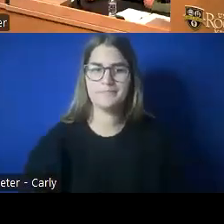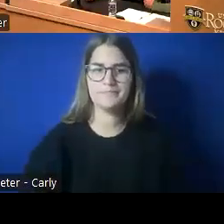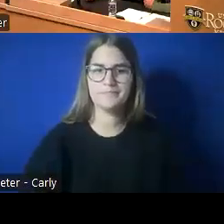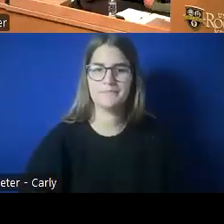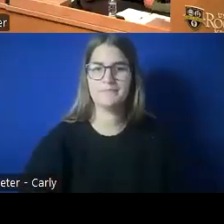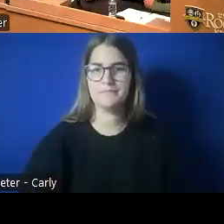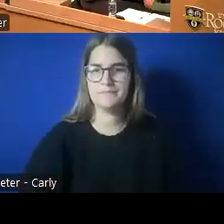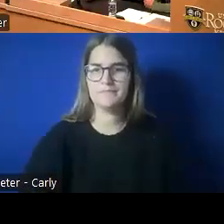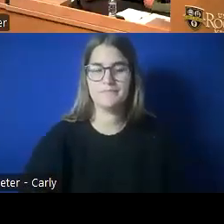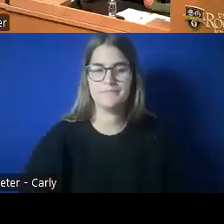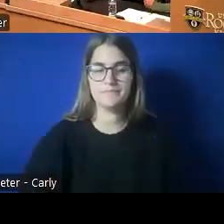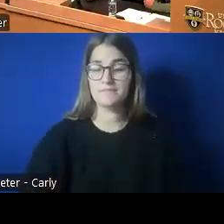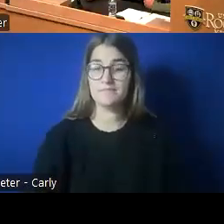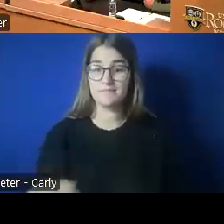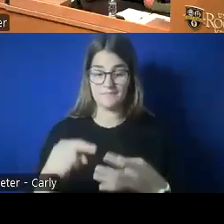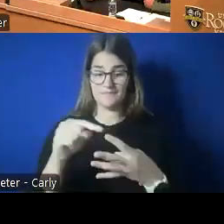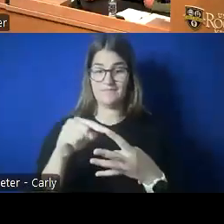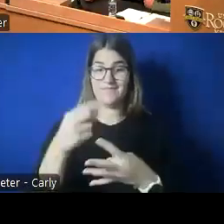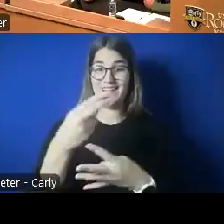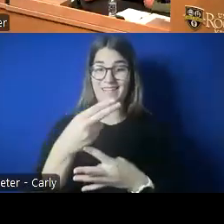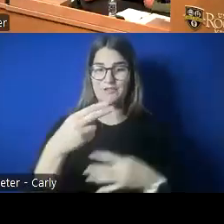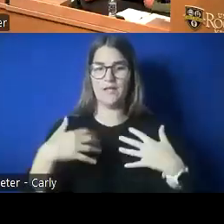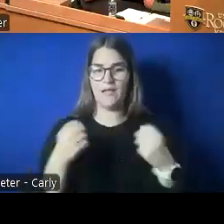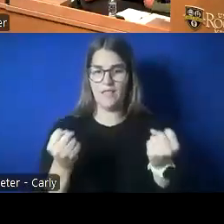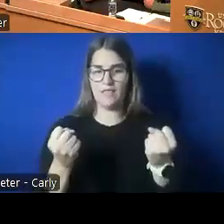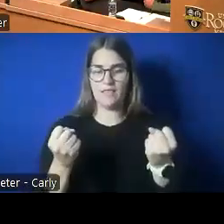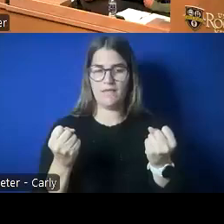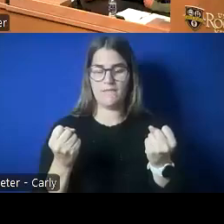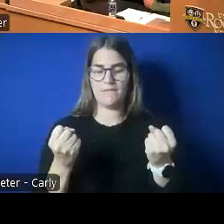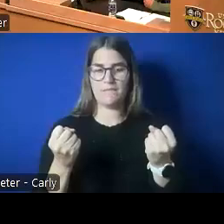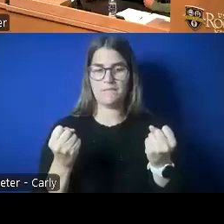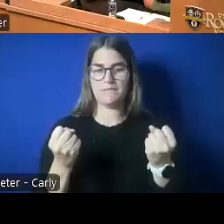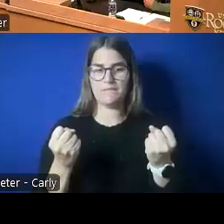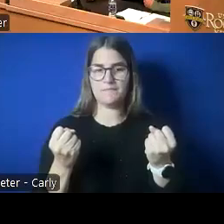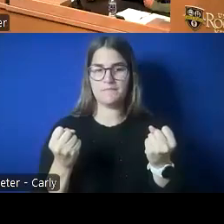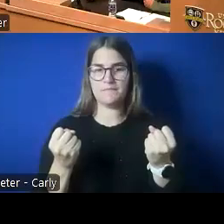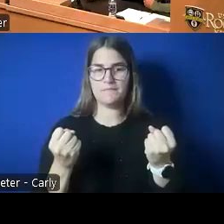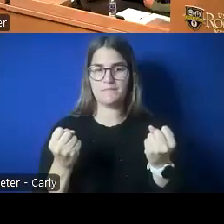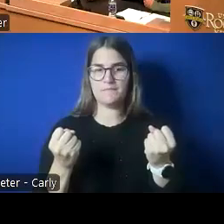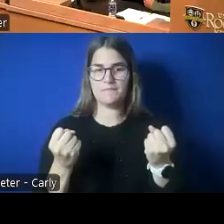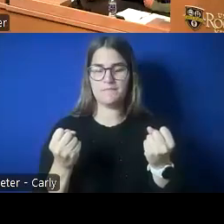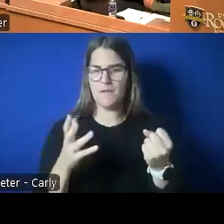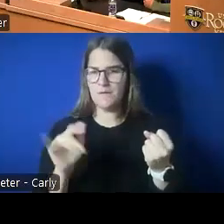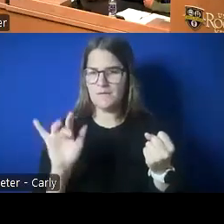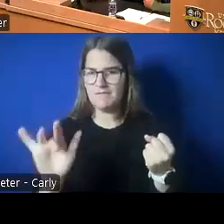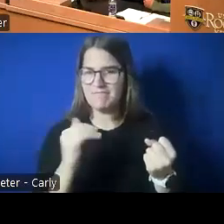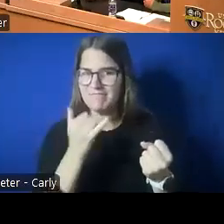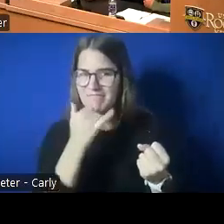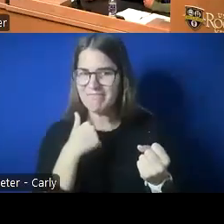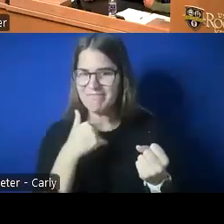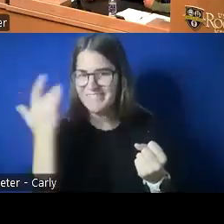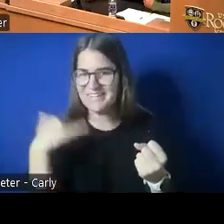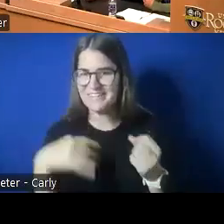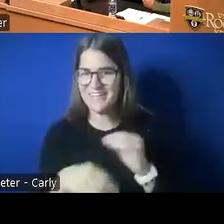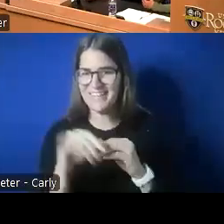so the first pillar of heal is health so and as part of us meeting I forgot you put that in there